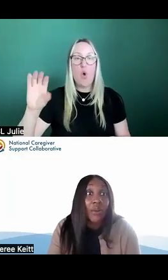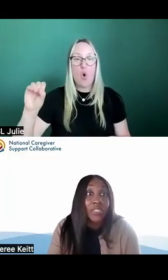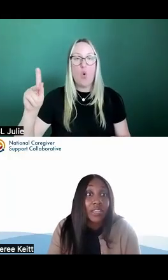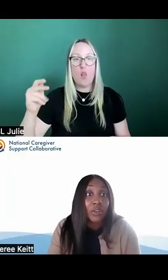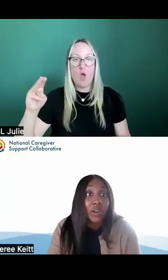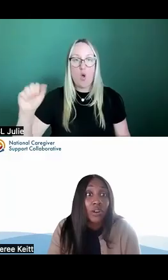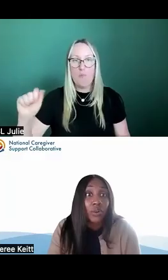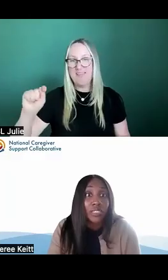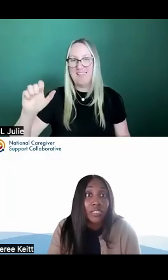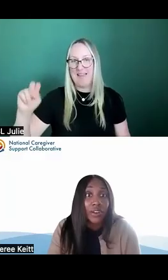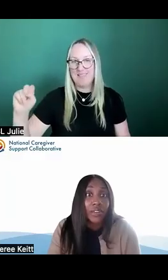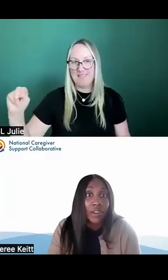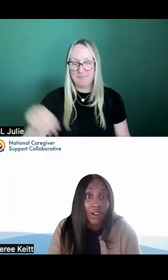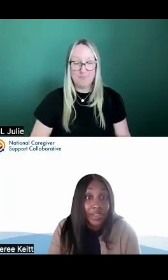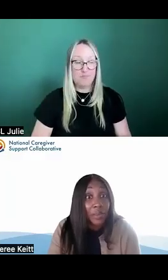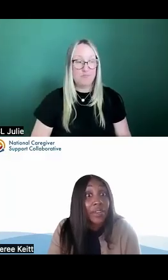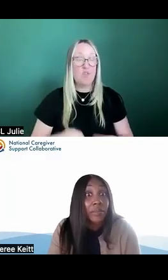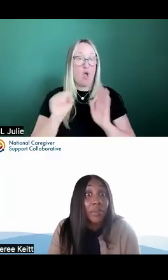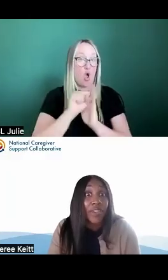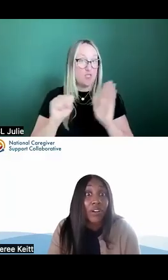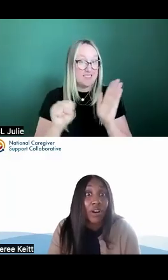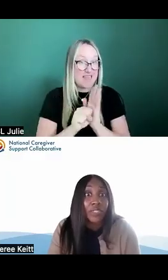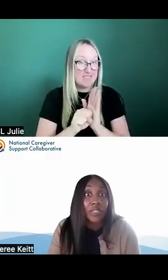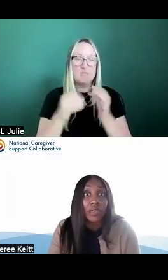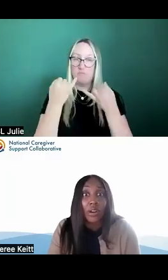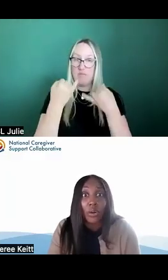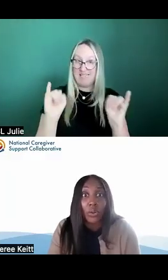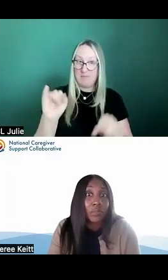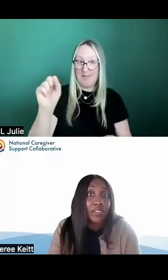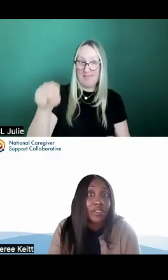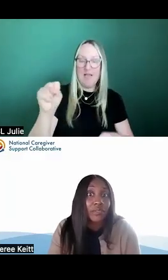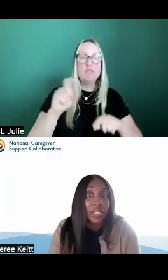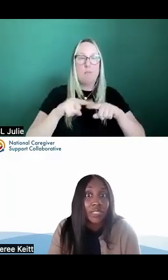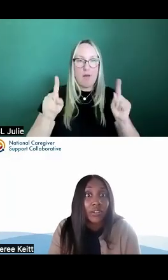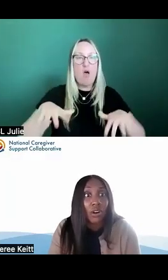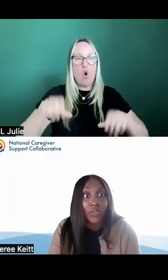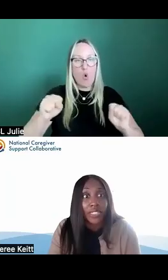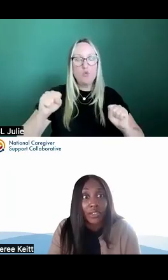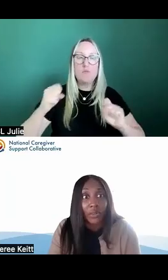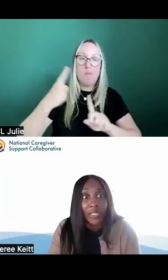Our state coalitions are independent but they often host monthly events and offer tailored